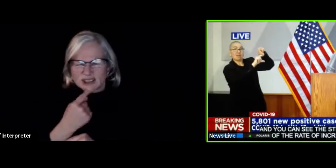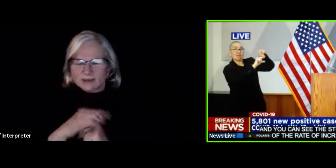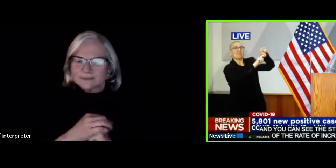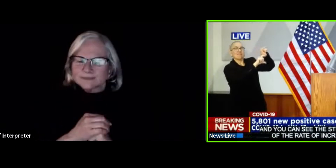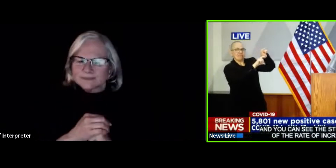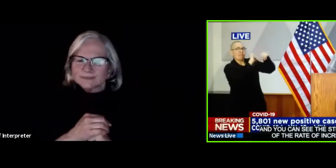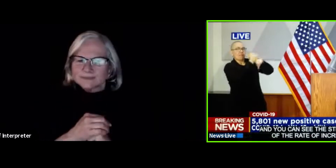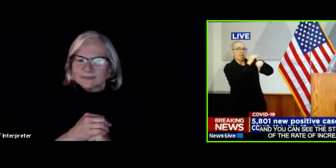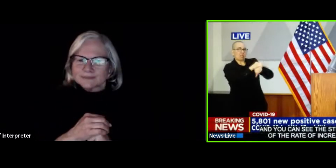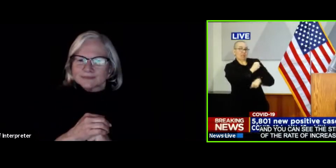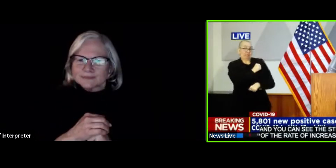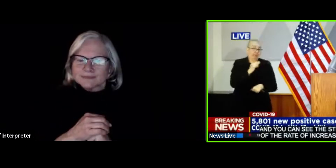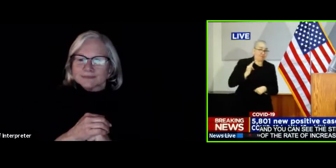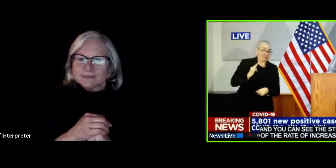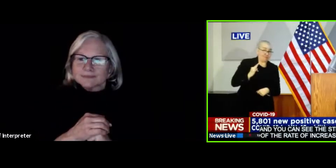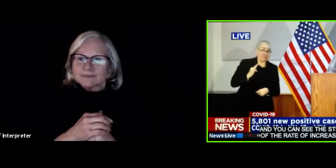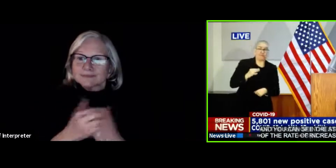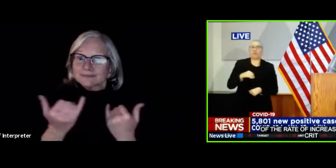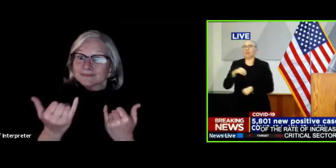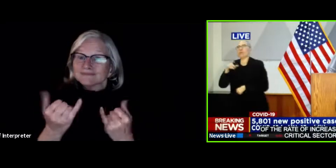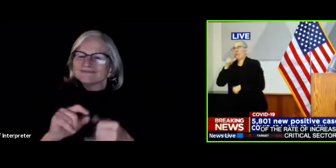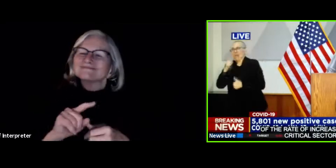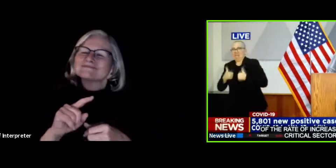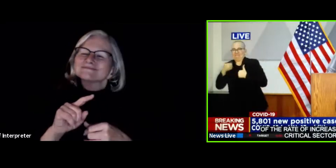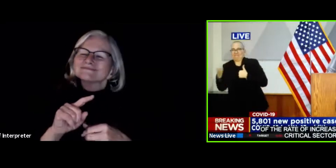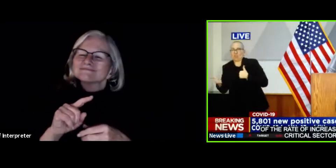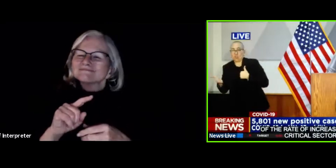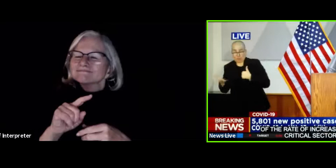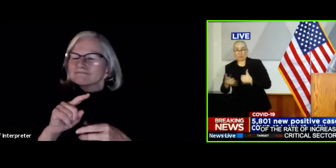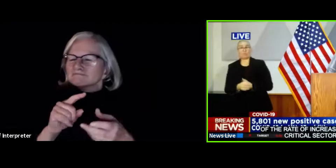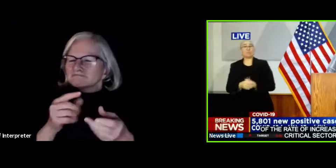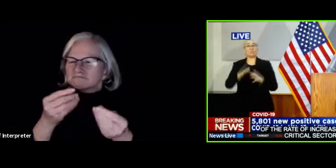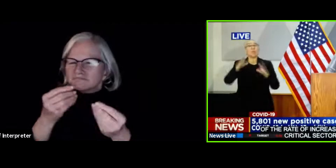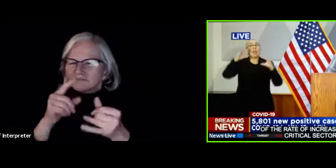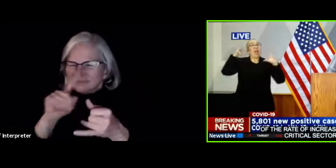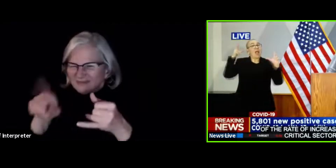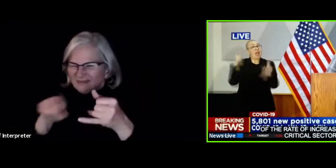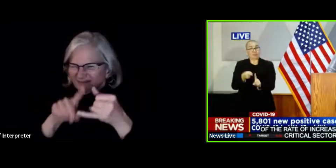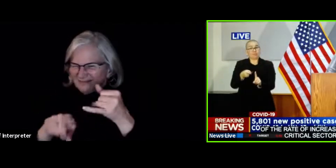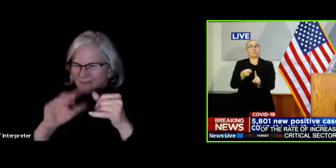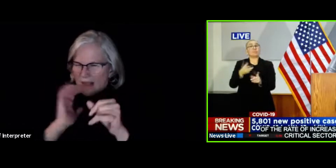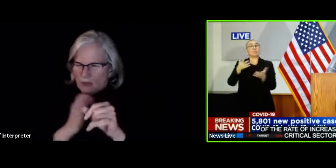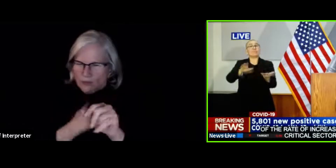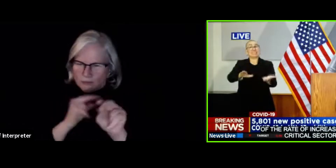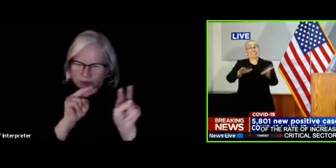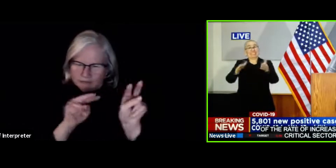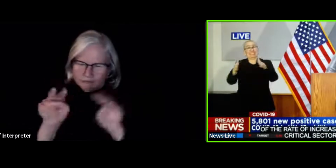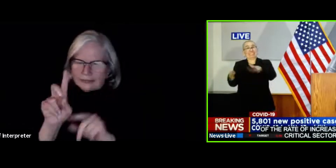AND FINALLY FROM THE PERSPECTIVE OF THE DATA, WHAT WE ARE SEEING IN THE NUMBER